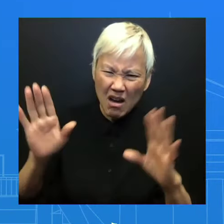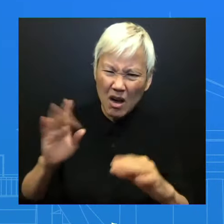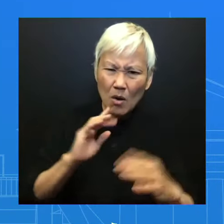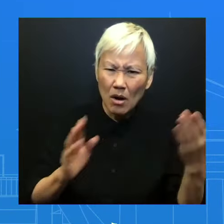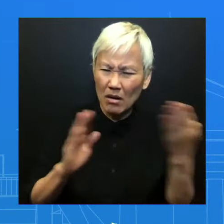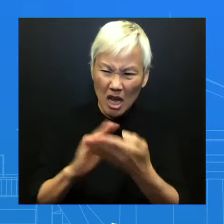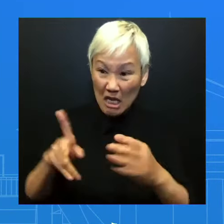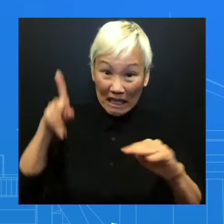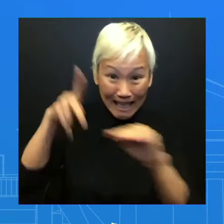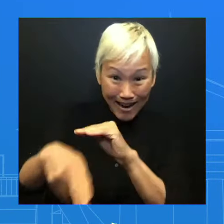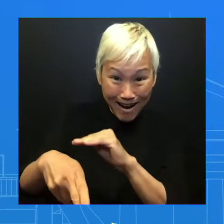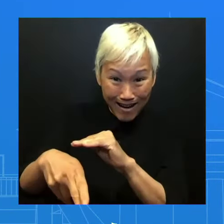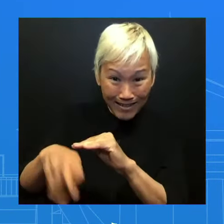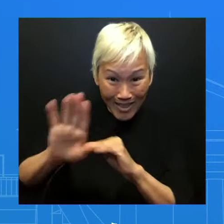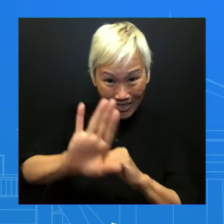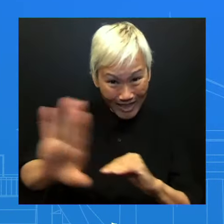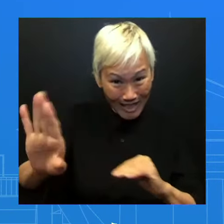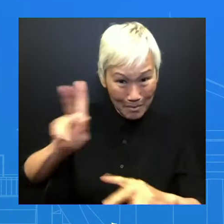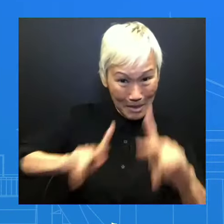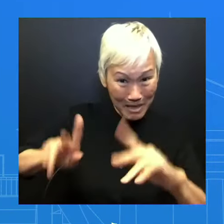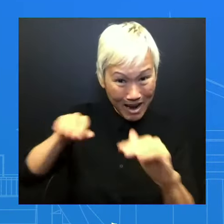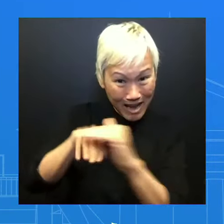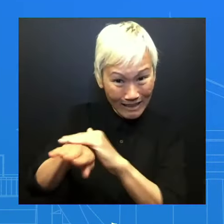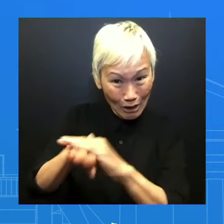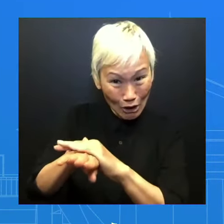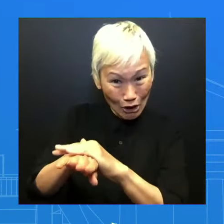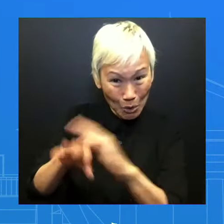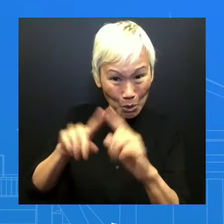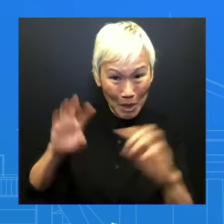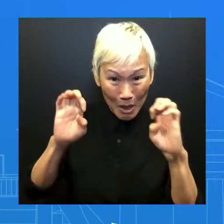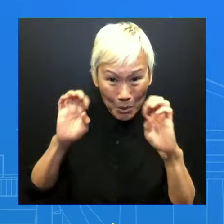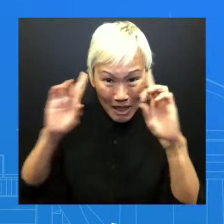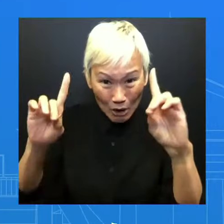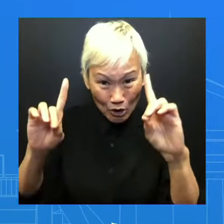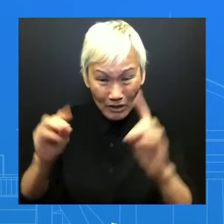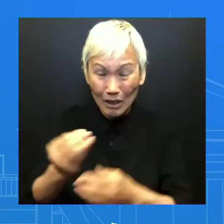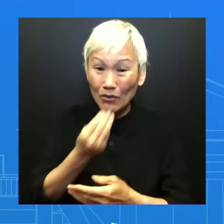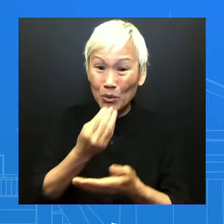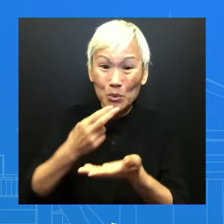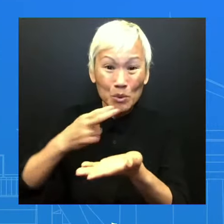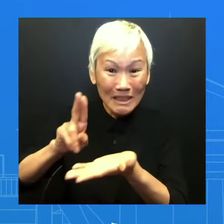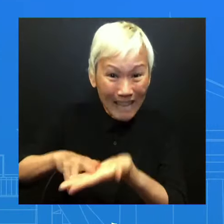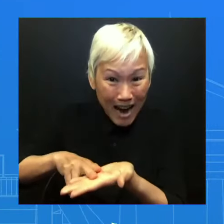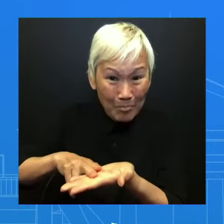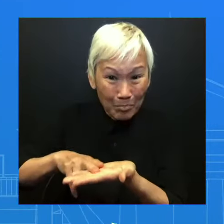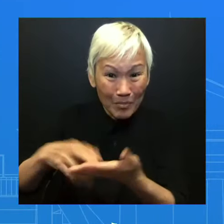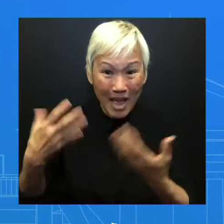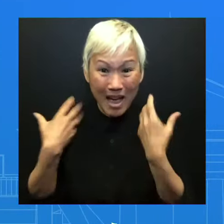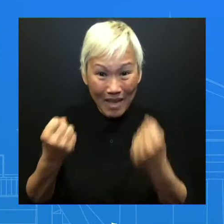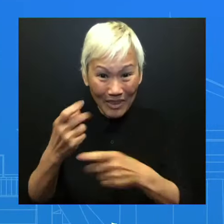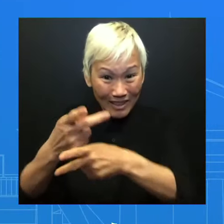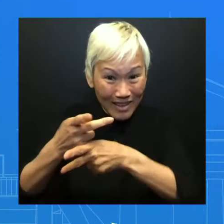law enforcement, education, food assistance. All of these things are critical to American families who are just trying to make ends meet.